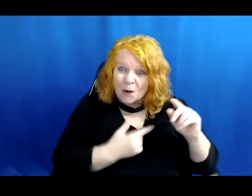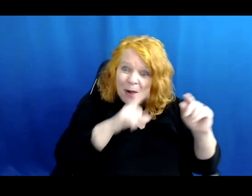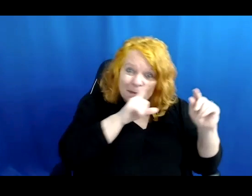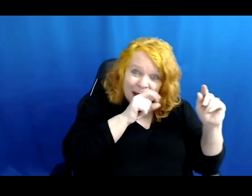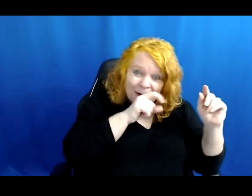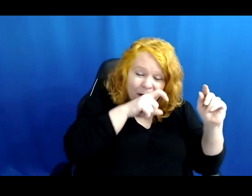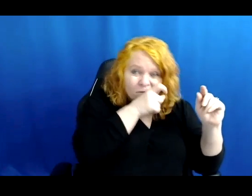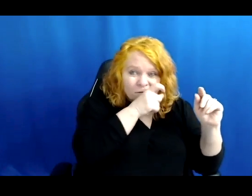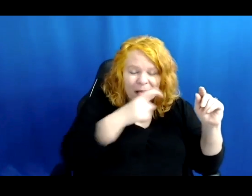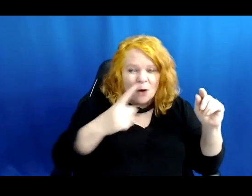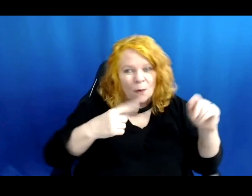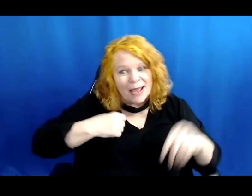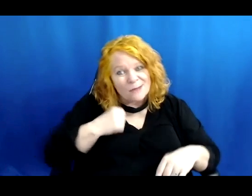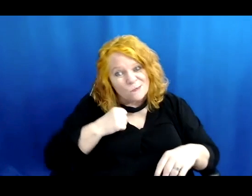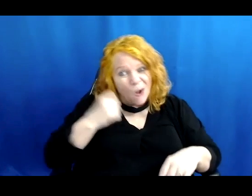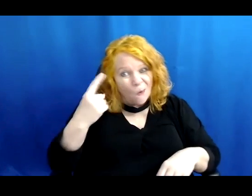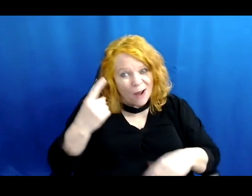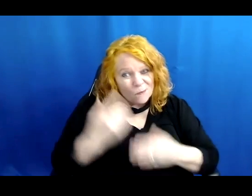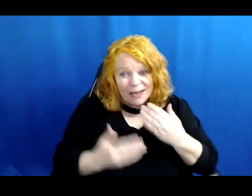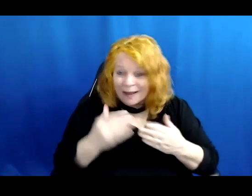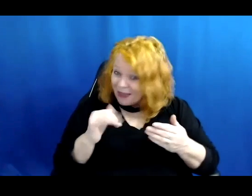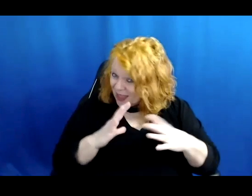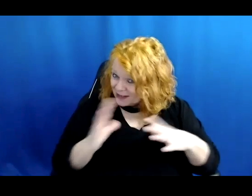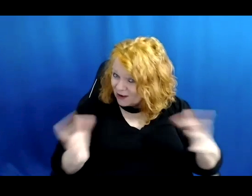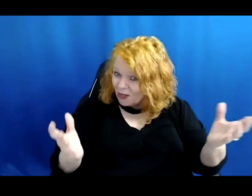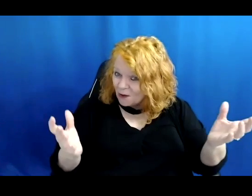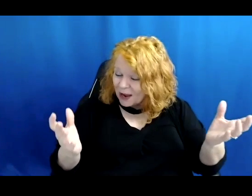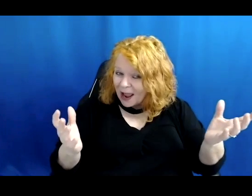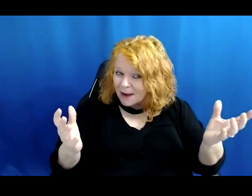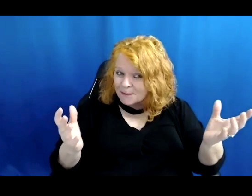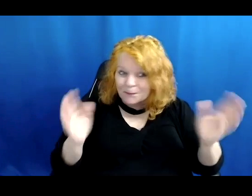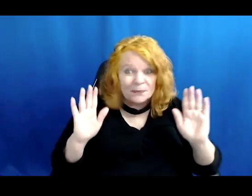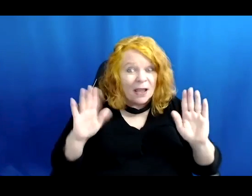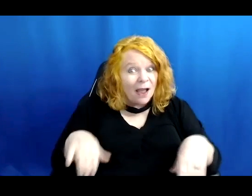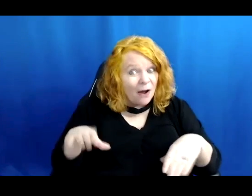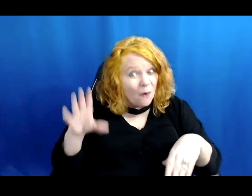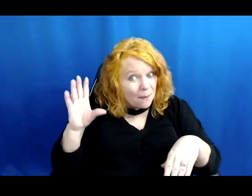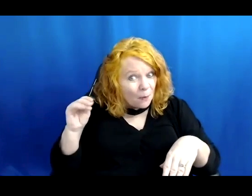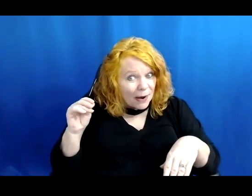one wing. That’s all okay boys and girls! Any way boys and girls, our time on our show